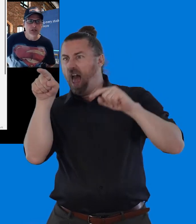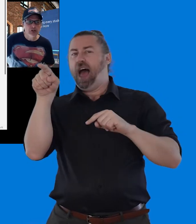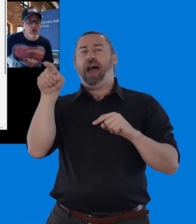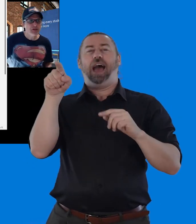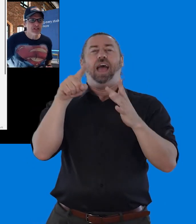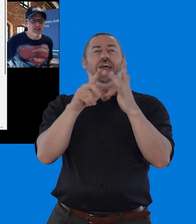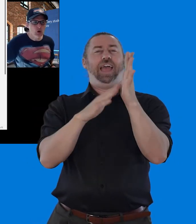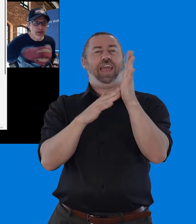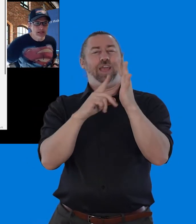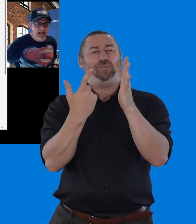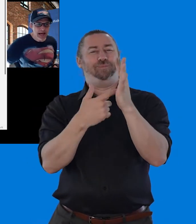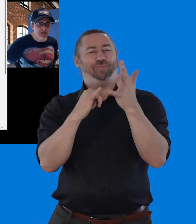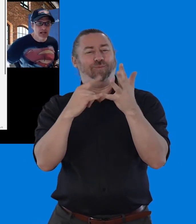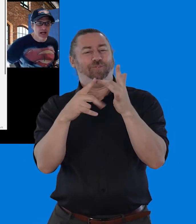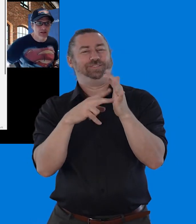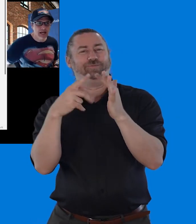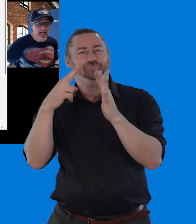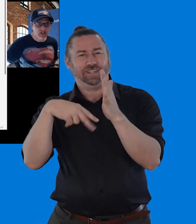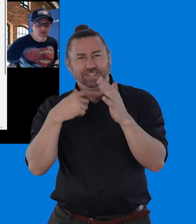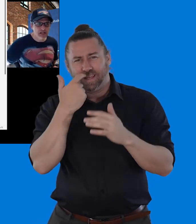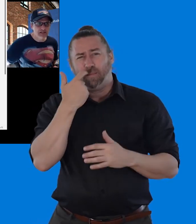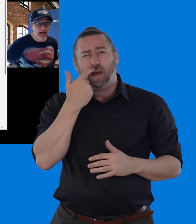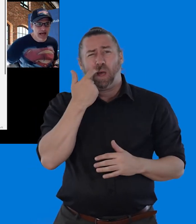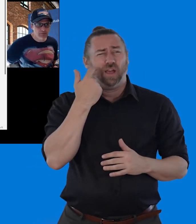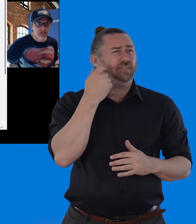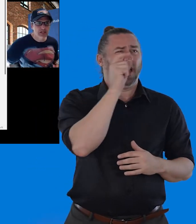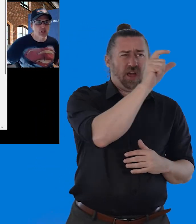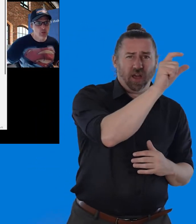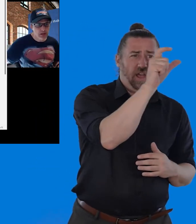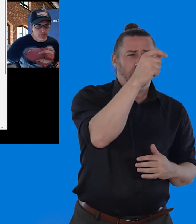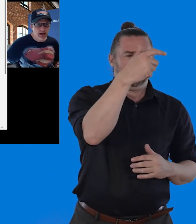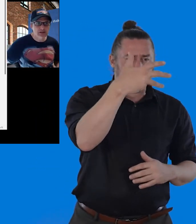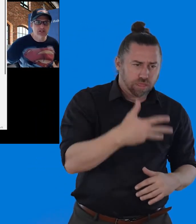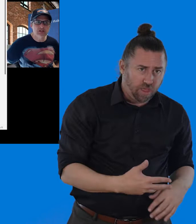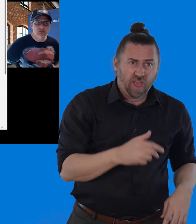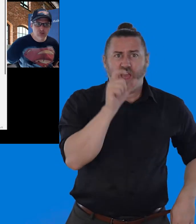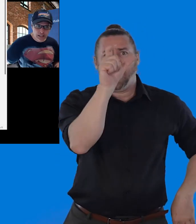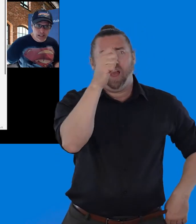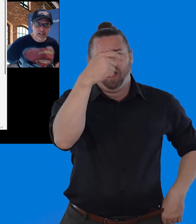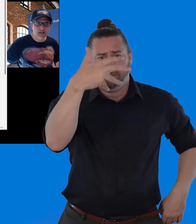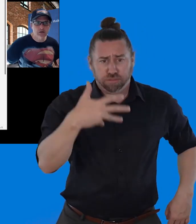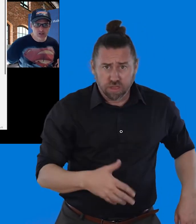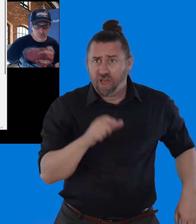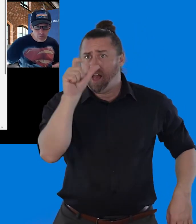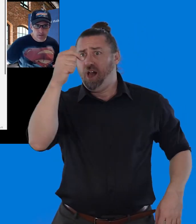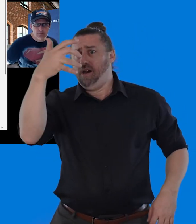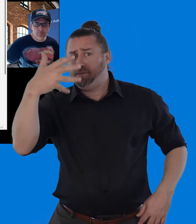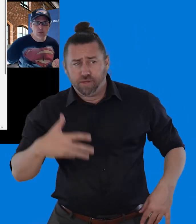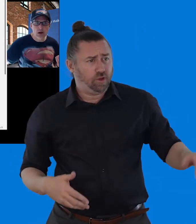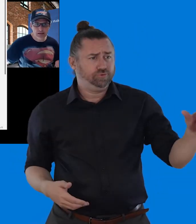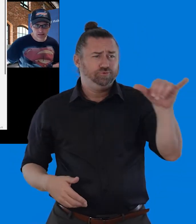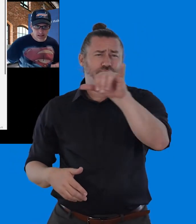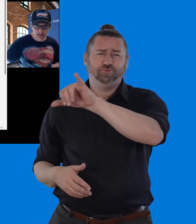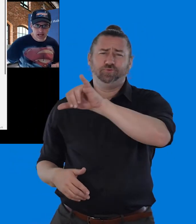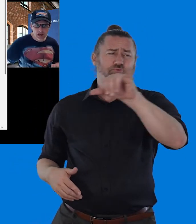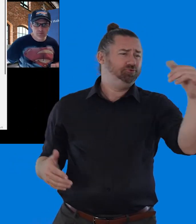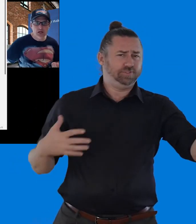But you know there's so many tabs and then under each of these tabs, there's so many buttons and it's really difficult to remember where things are.